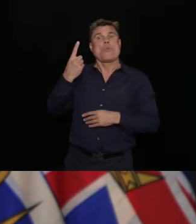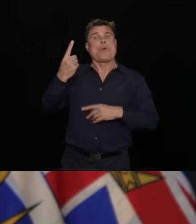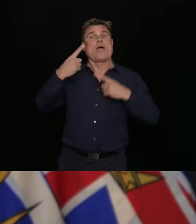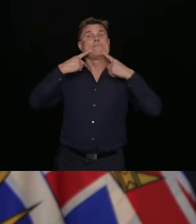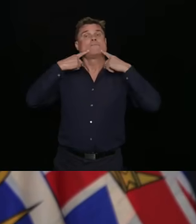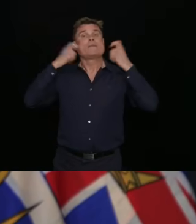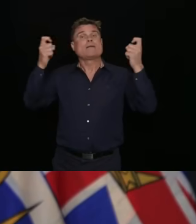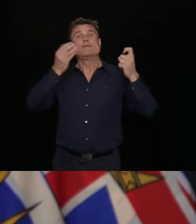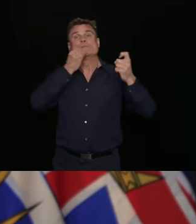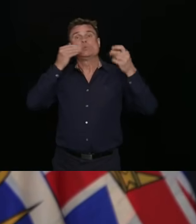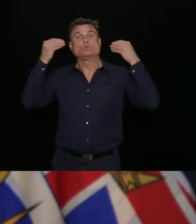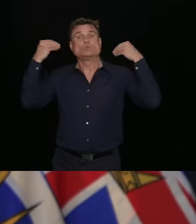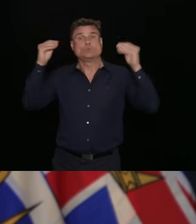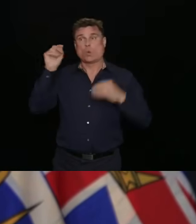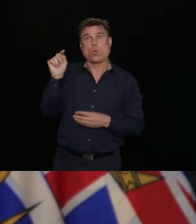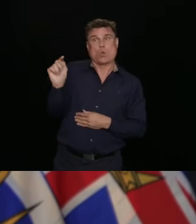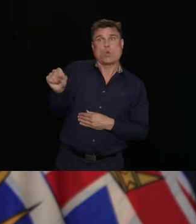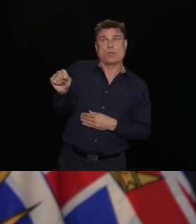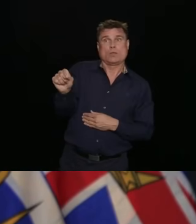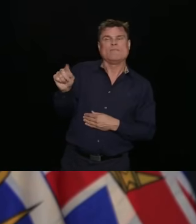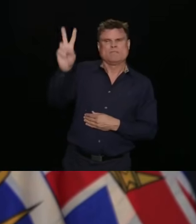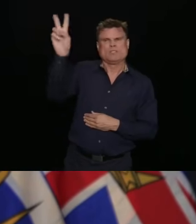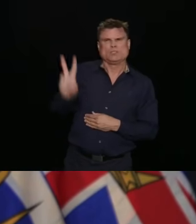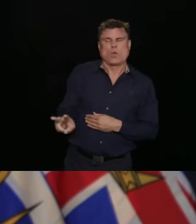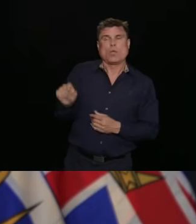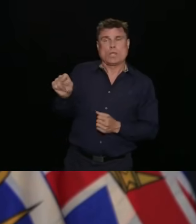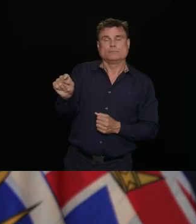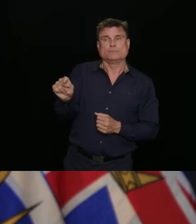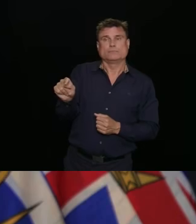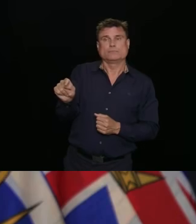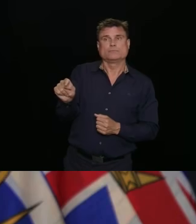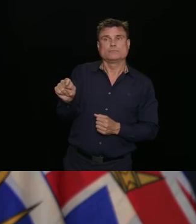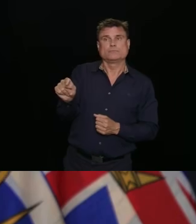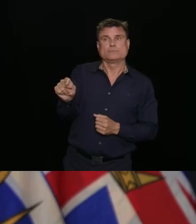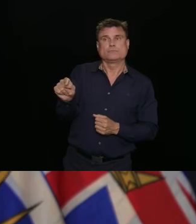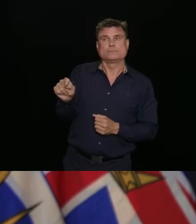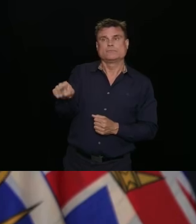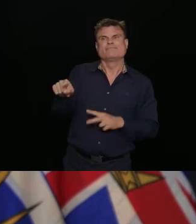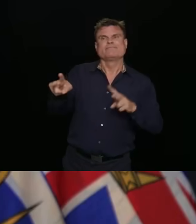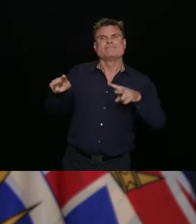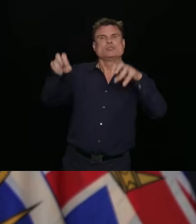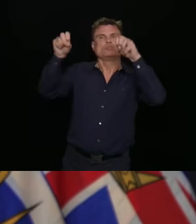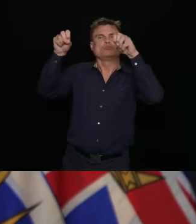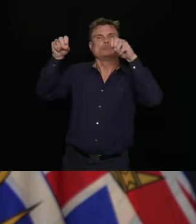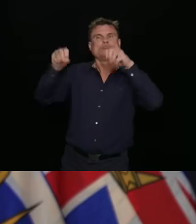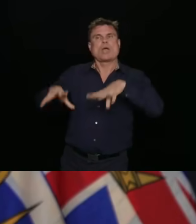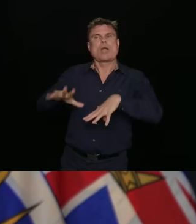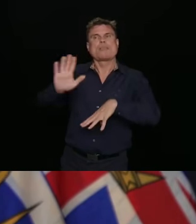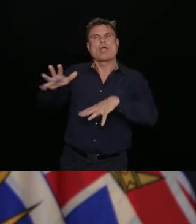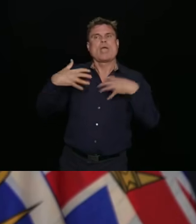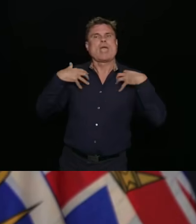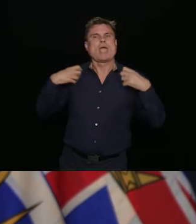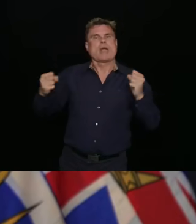Thank you very much. We're happy toe take your questions. As a reminder to everybody on the